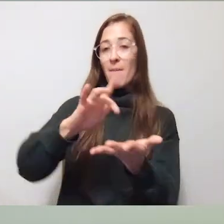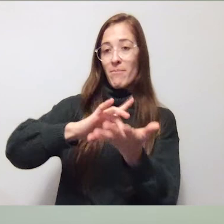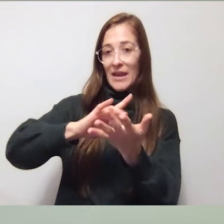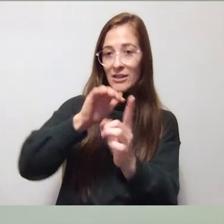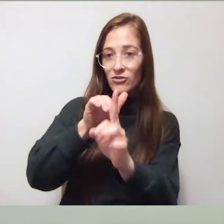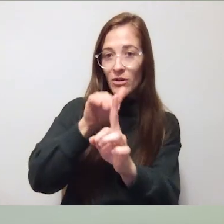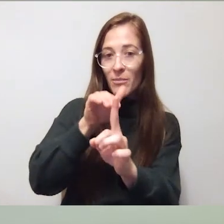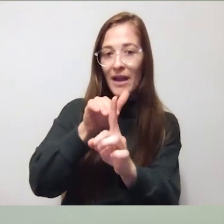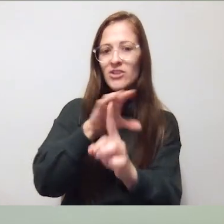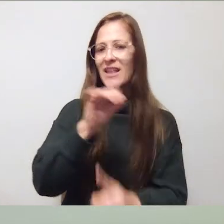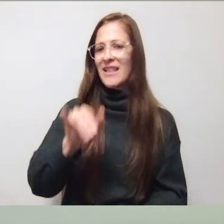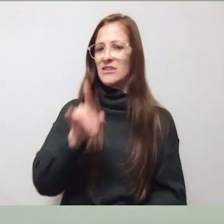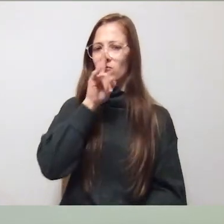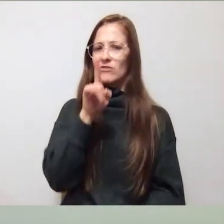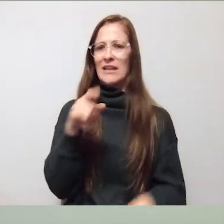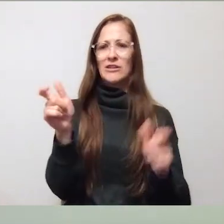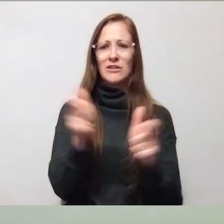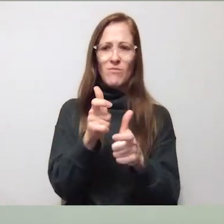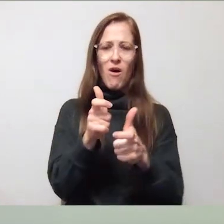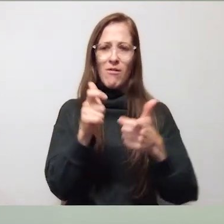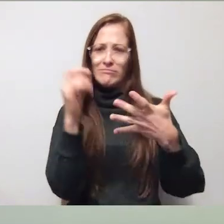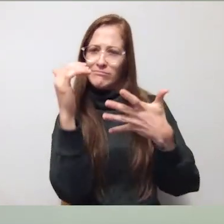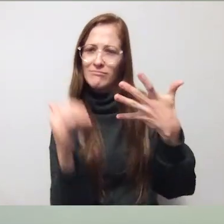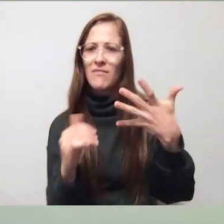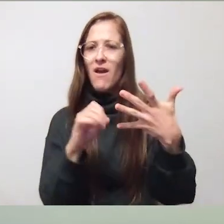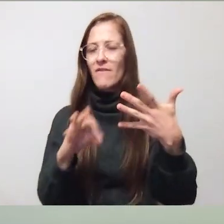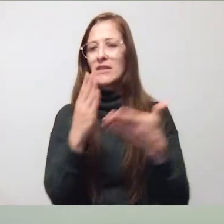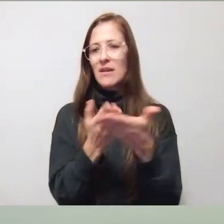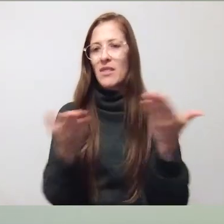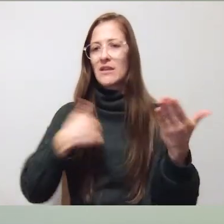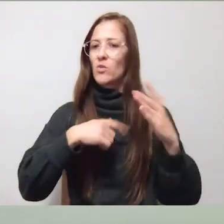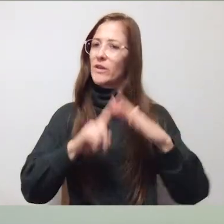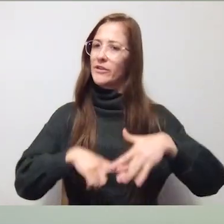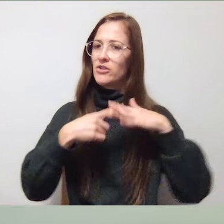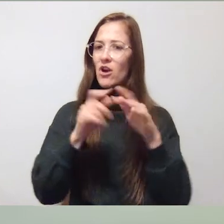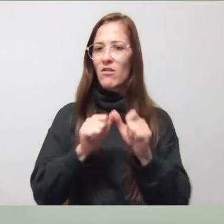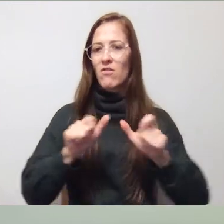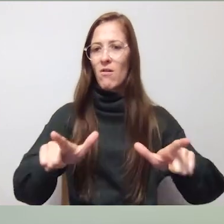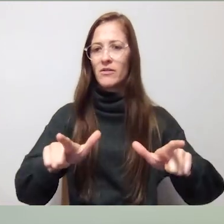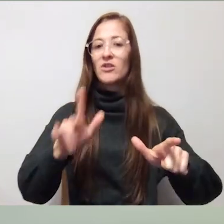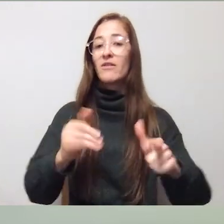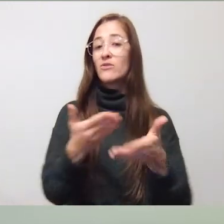and that's just really a small subset of some of the things we've piloted. But these are things that are available throughout New York State.